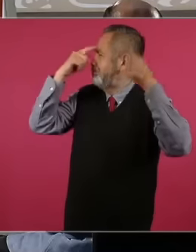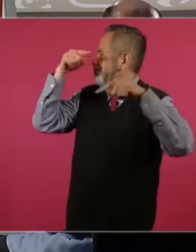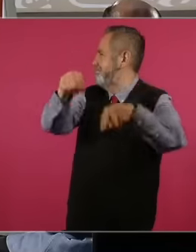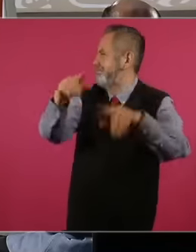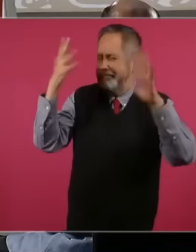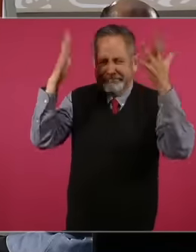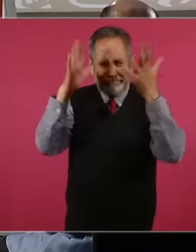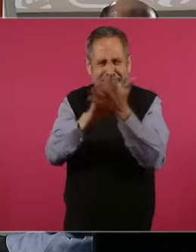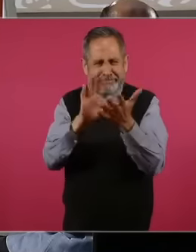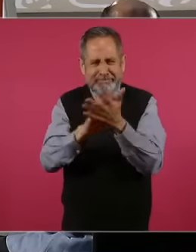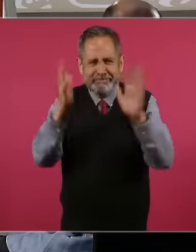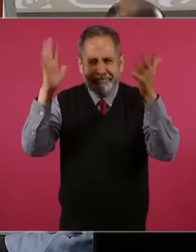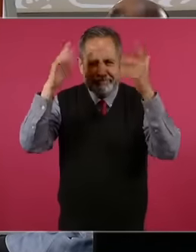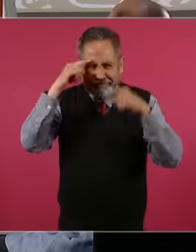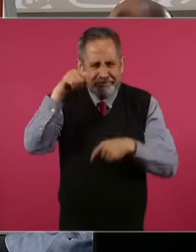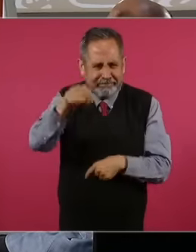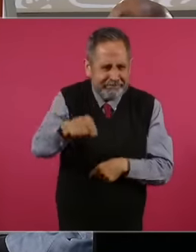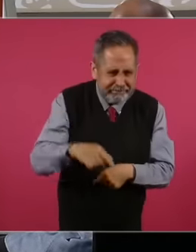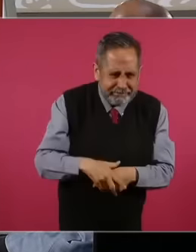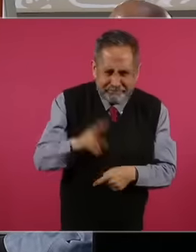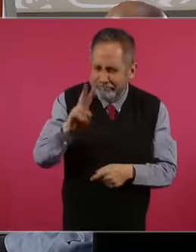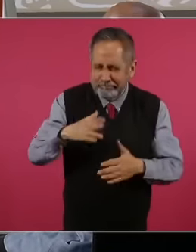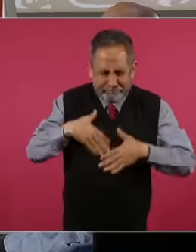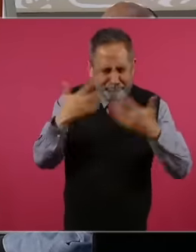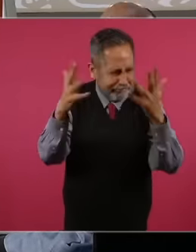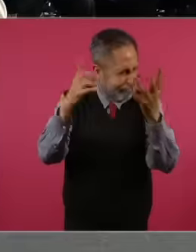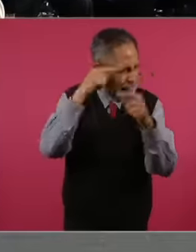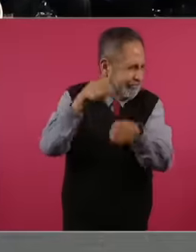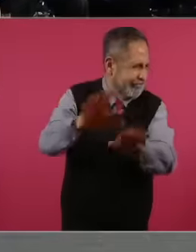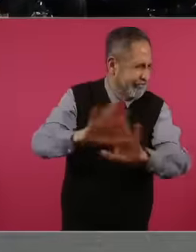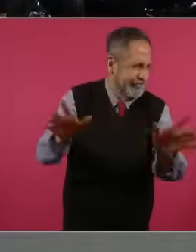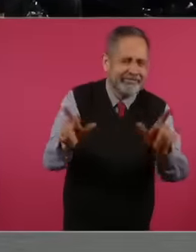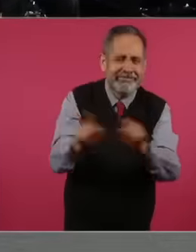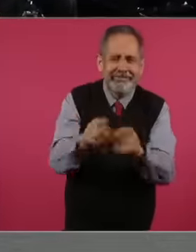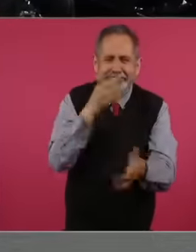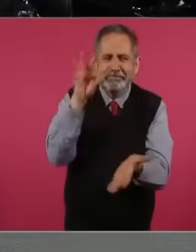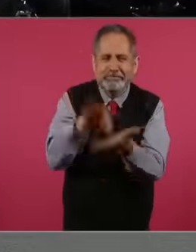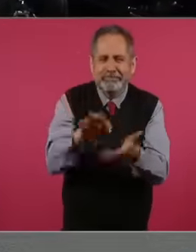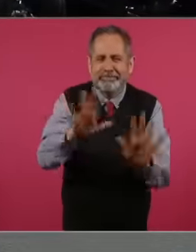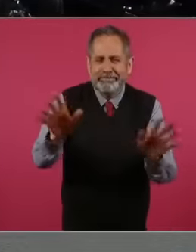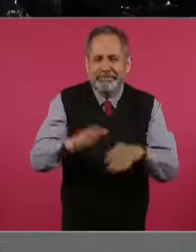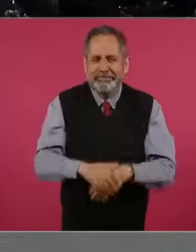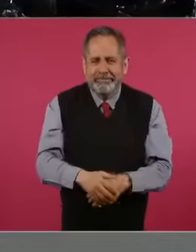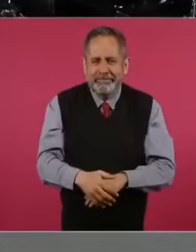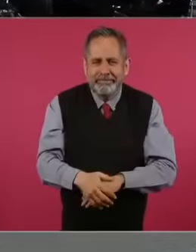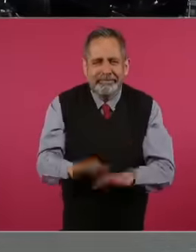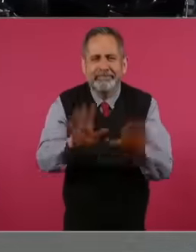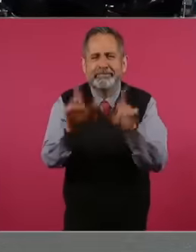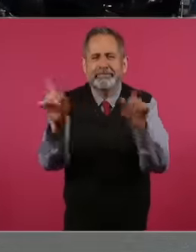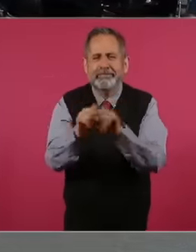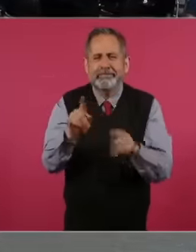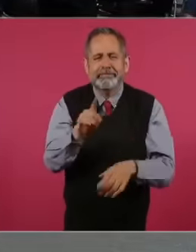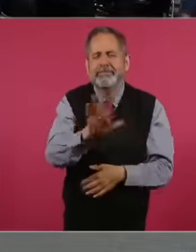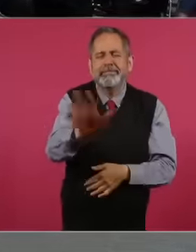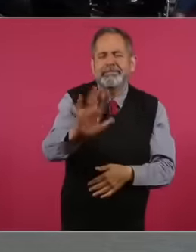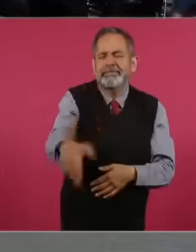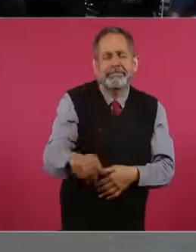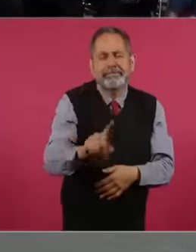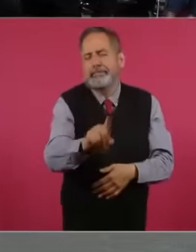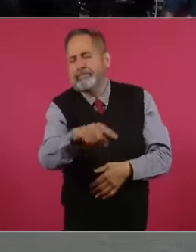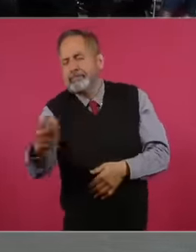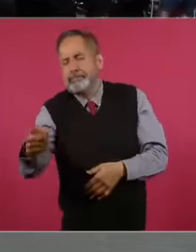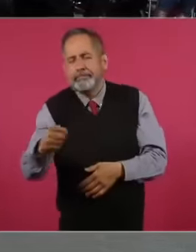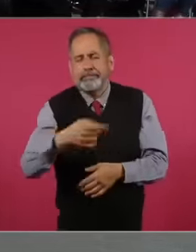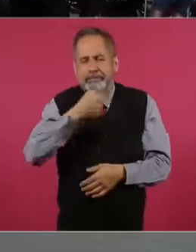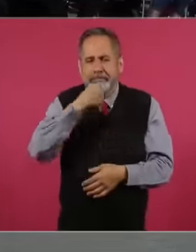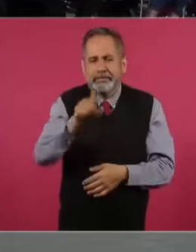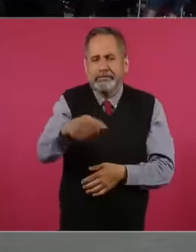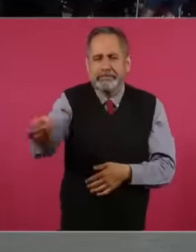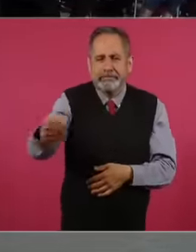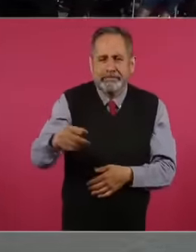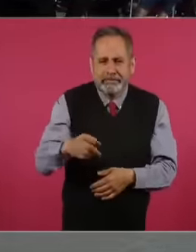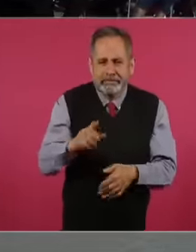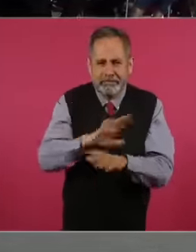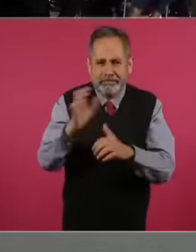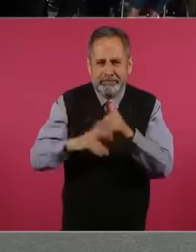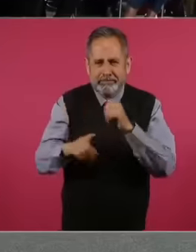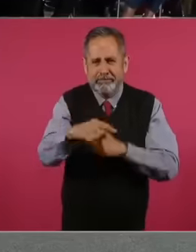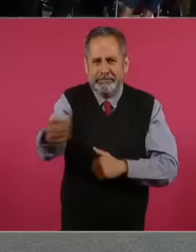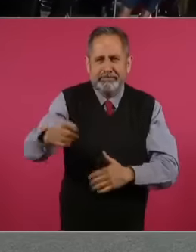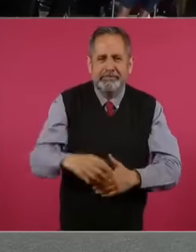not a sincere applause for you for you now Leave the phone to your partner and I say the microphone